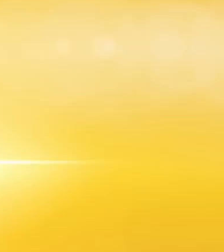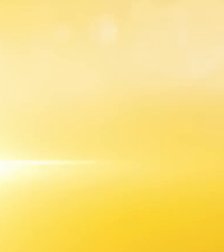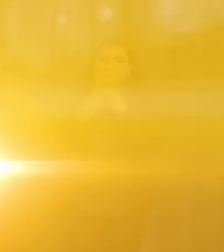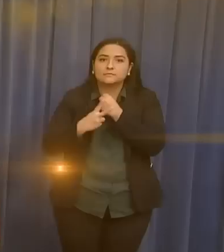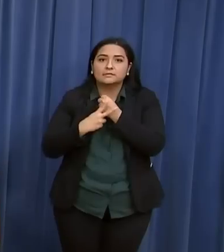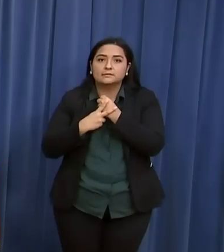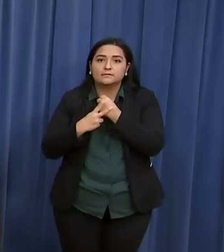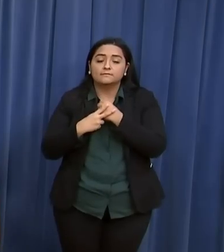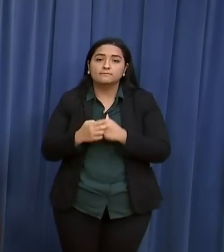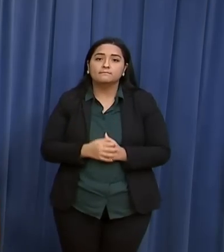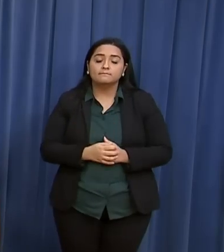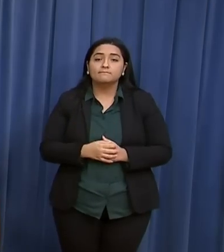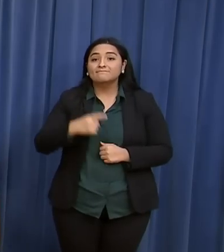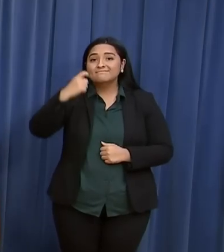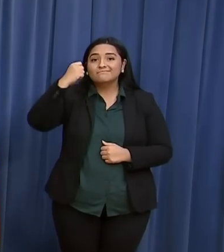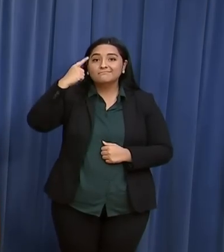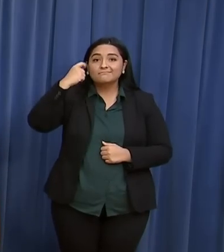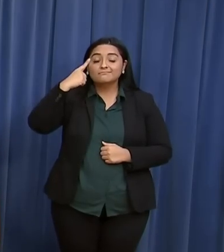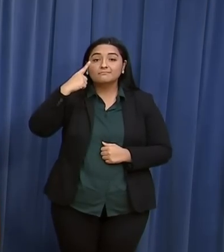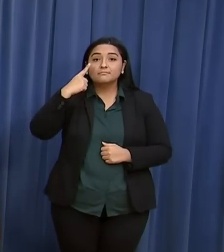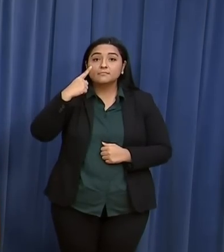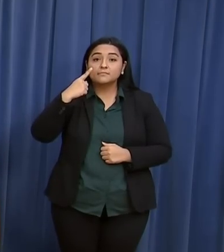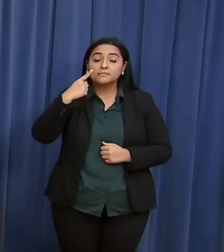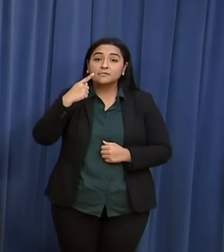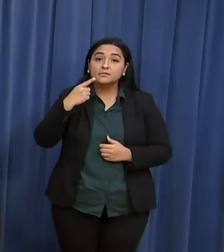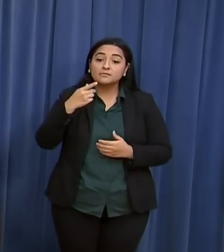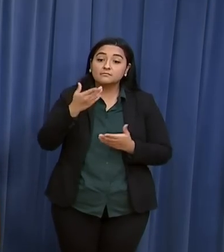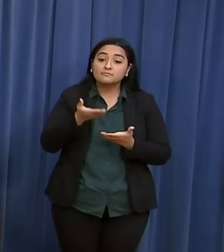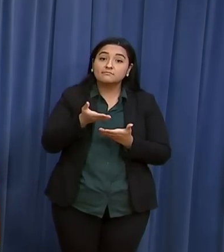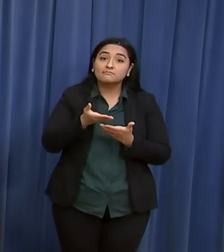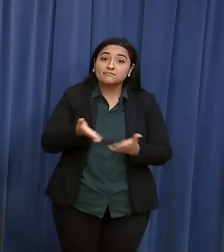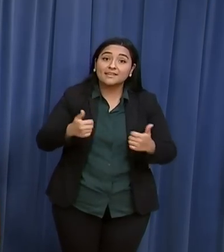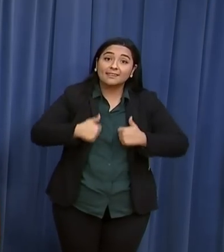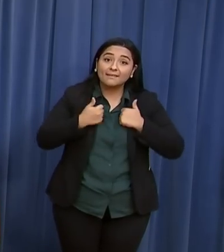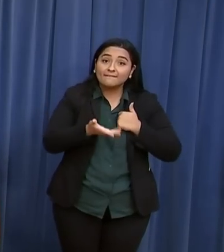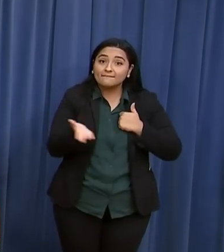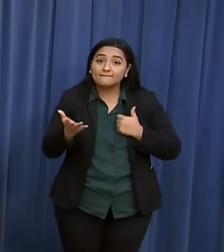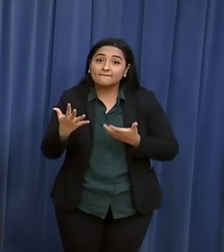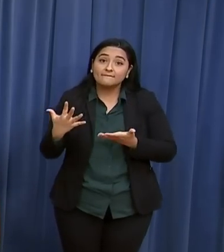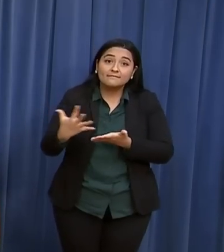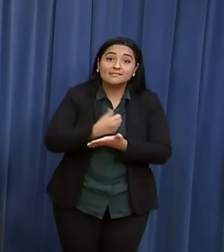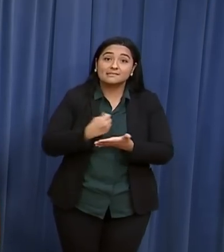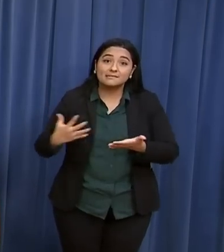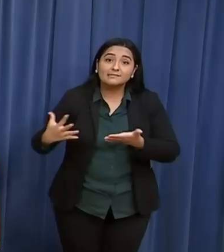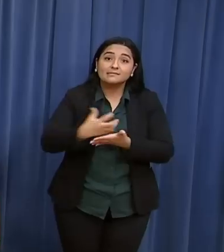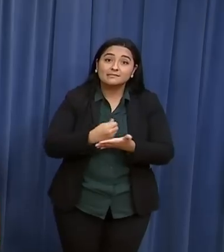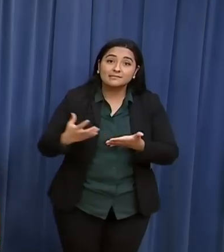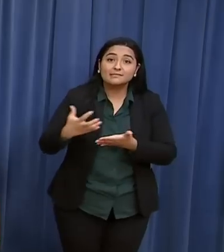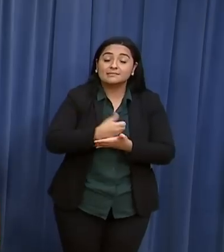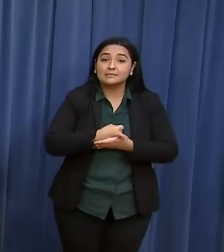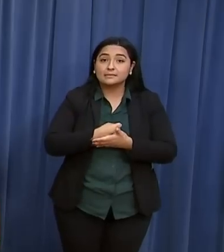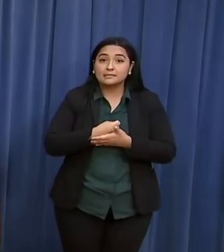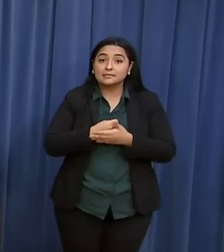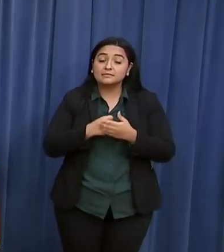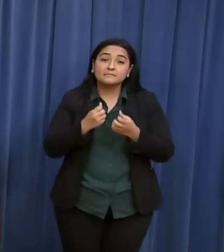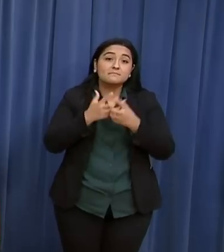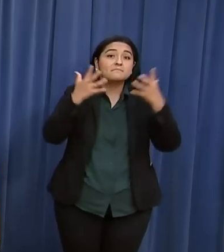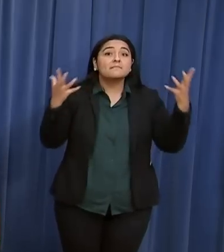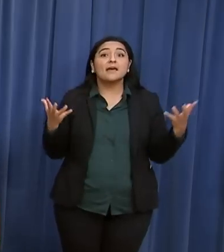CROWBARS, SCREWDRIVERS AND OTHER TOOLS TO PRY THE MARINE LIFE FROM THEIR HABITAT. YOU CAN'T JUST TAKE A